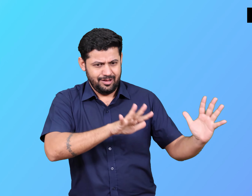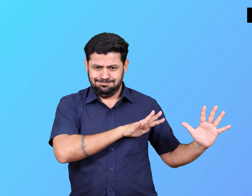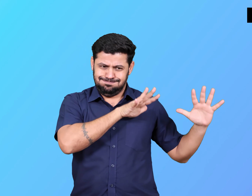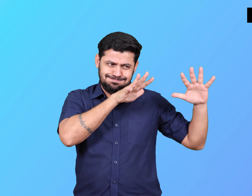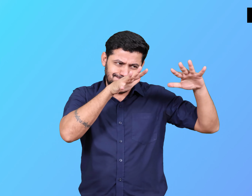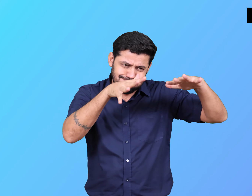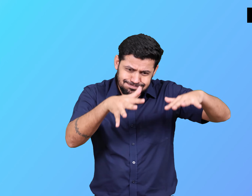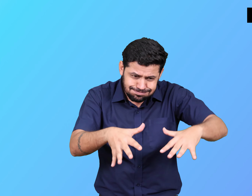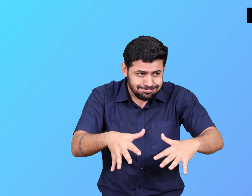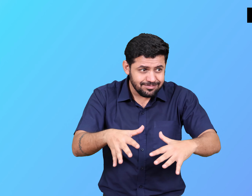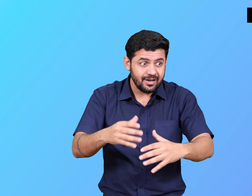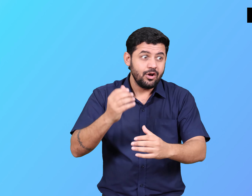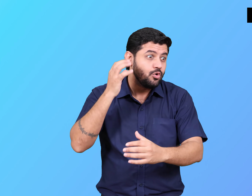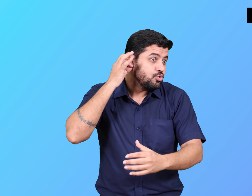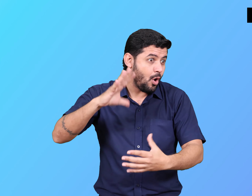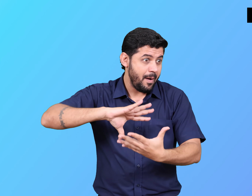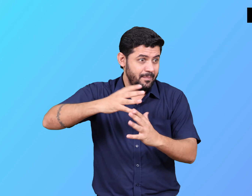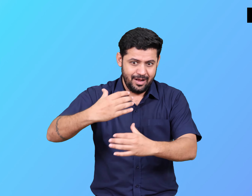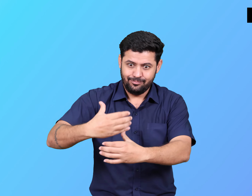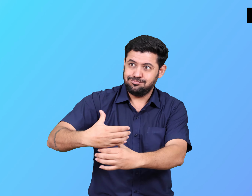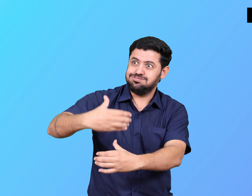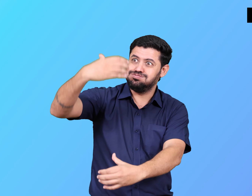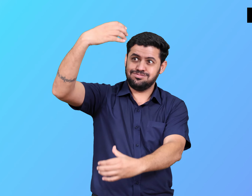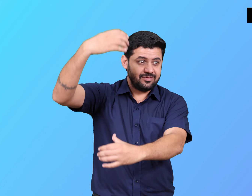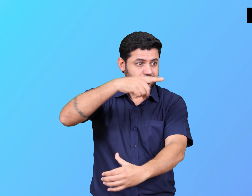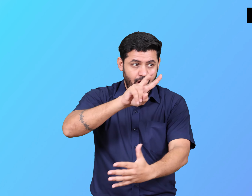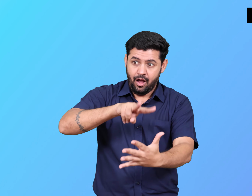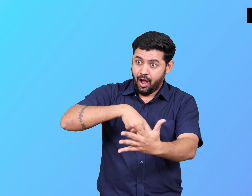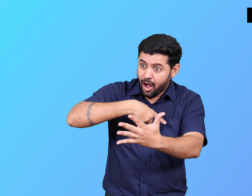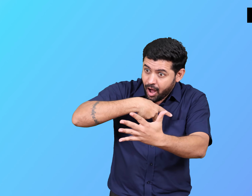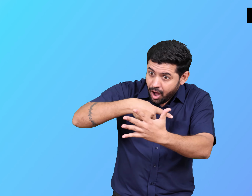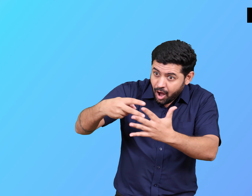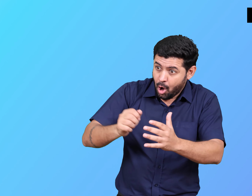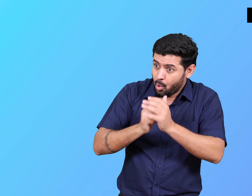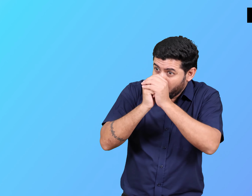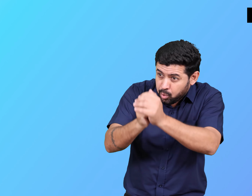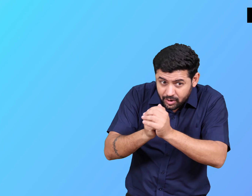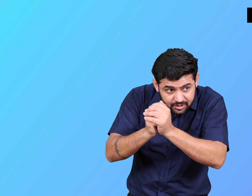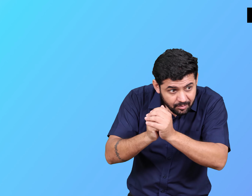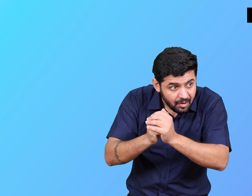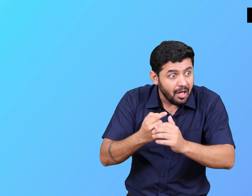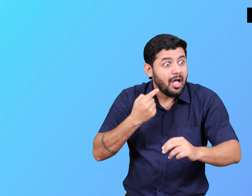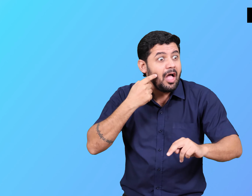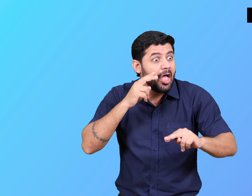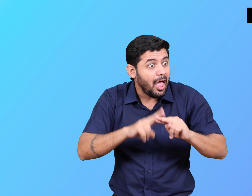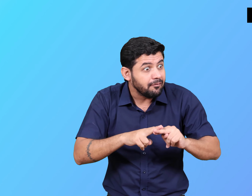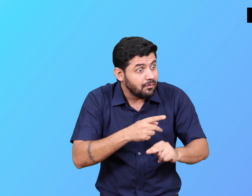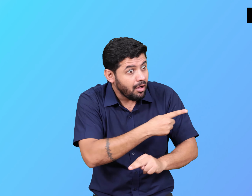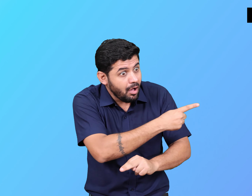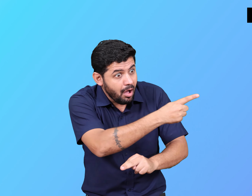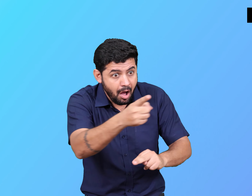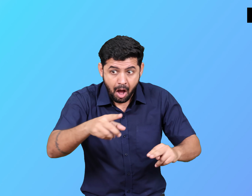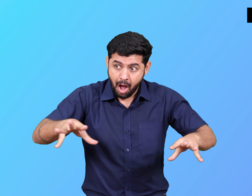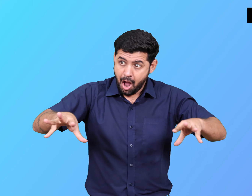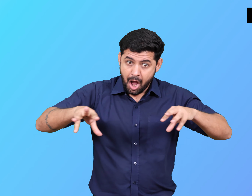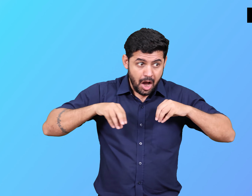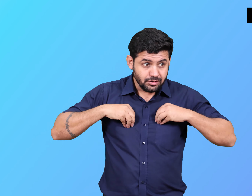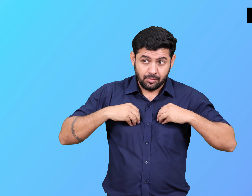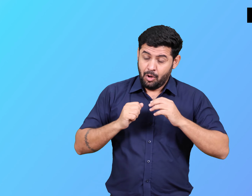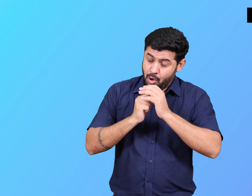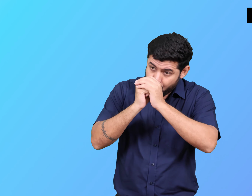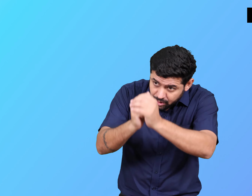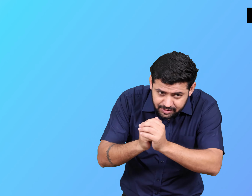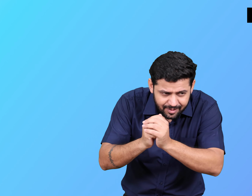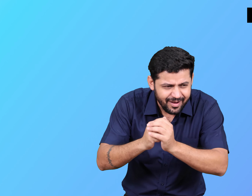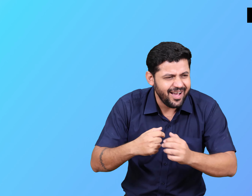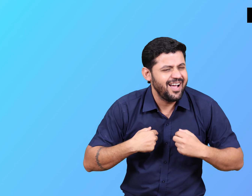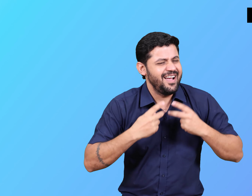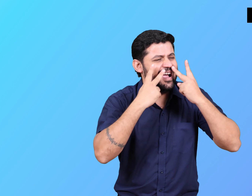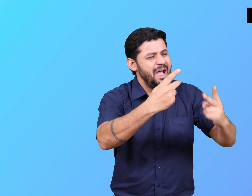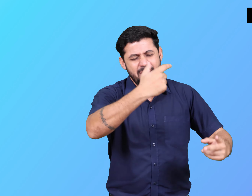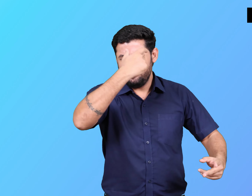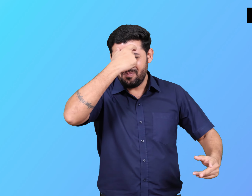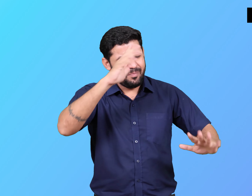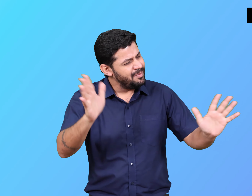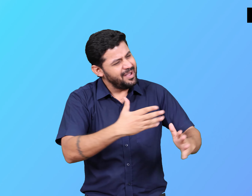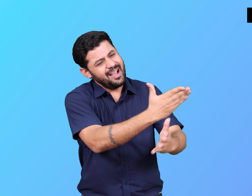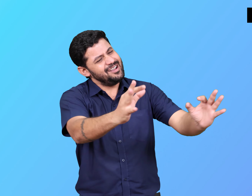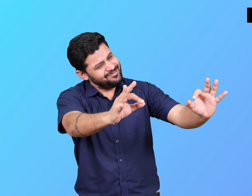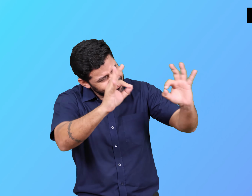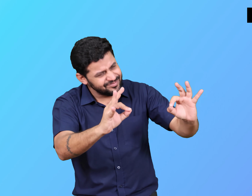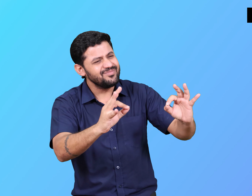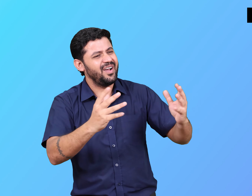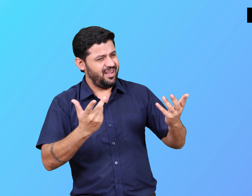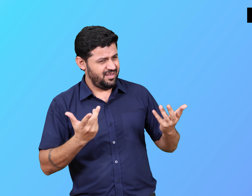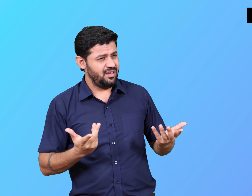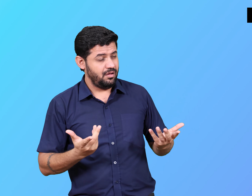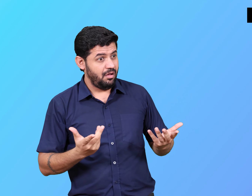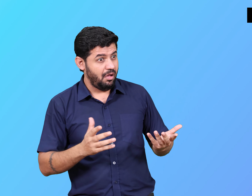you must bow down and worship the gold idol. If you are ready to worship the idol I have made, that is good.